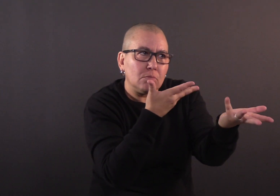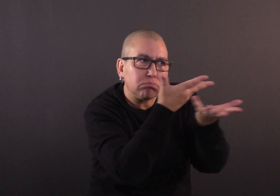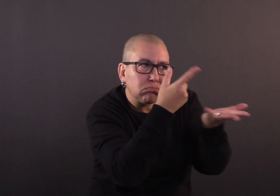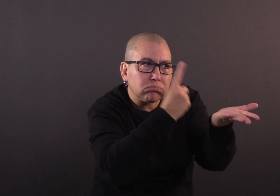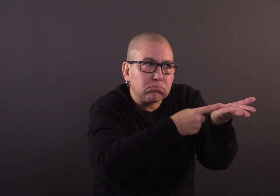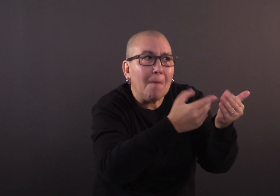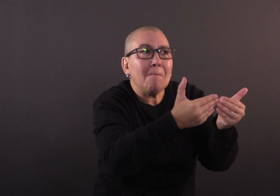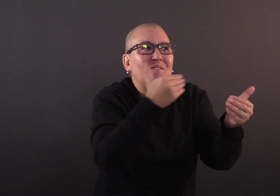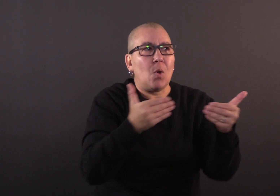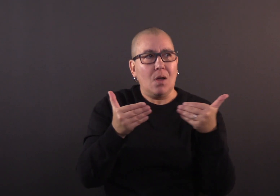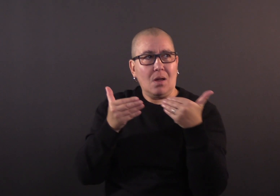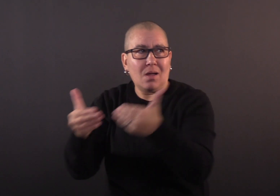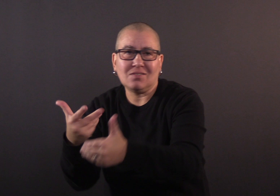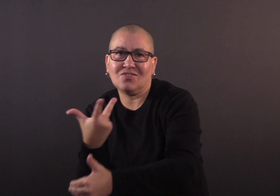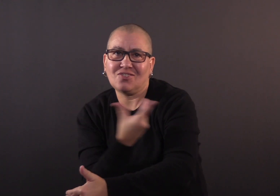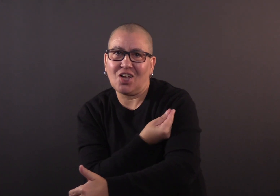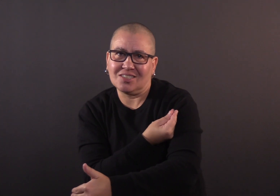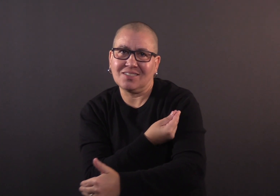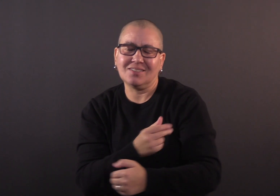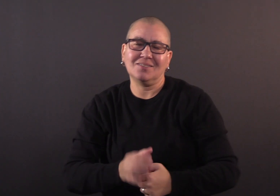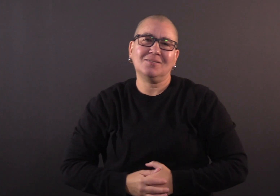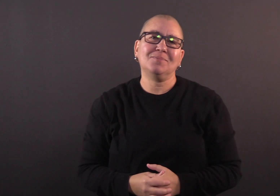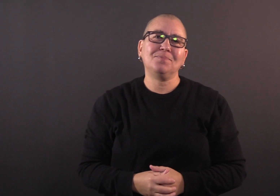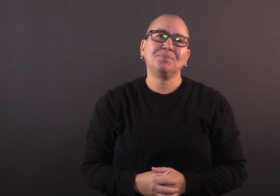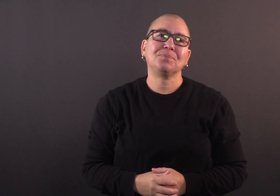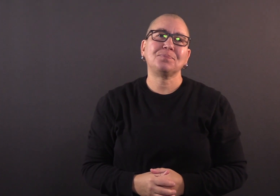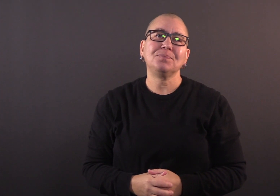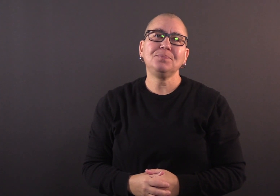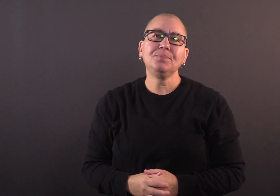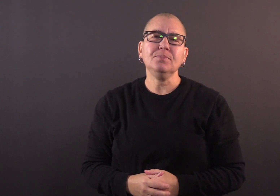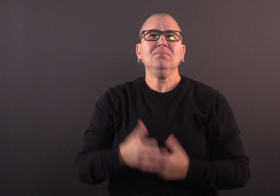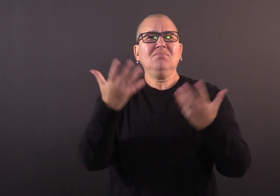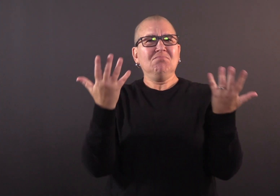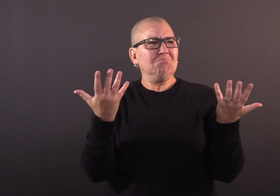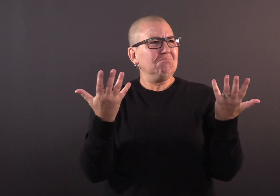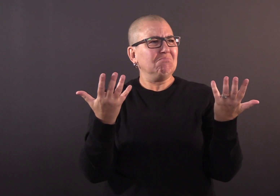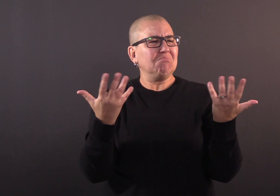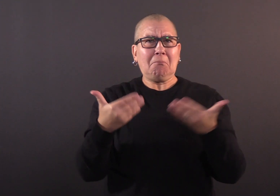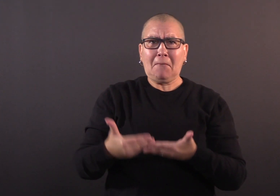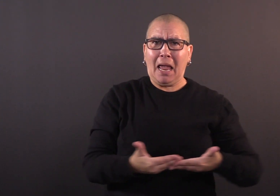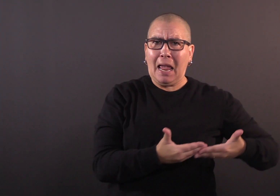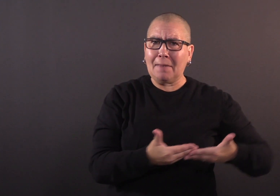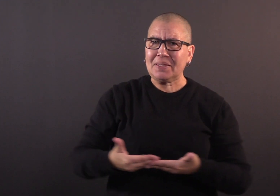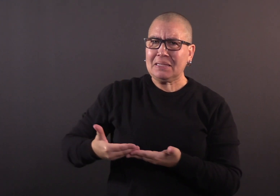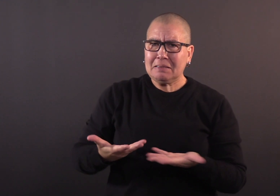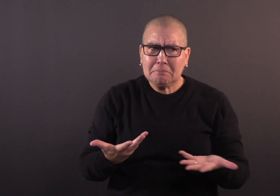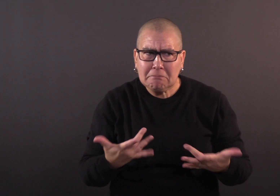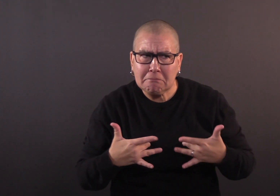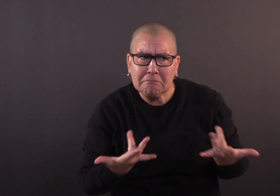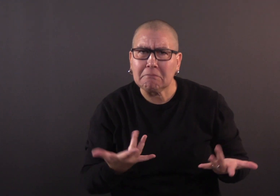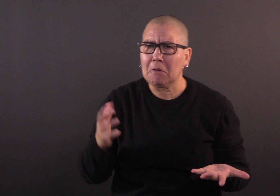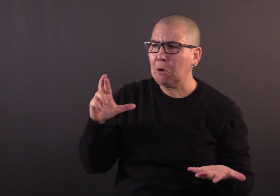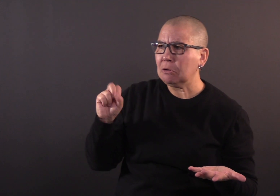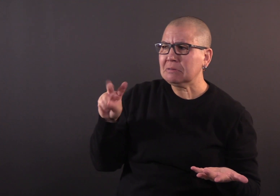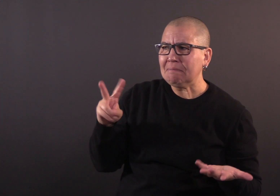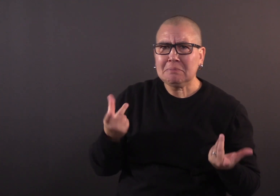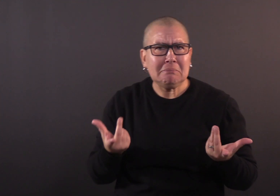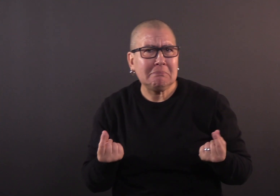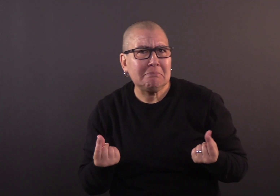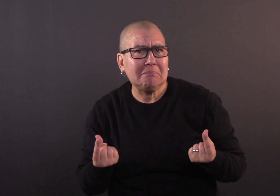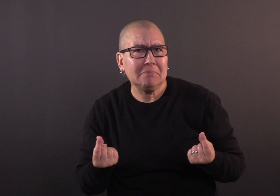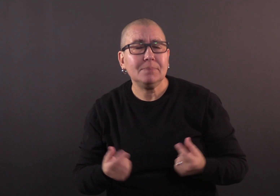RSV vaccine to be given late in pregnancy so moms-to-be pass virus-fighting antibodies to